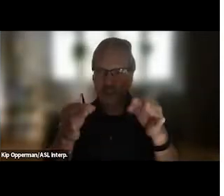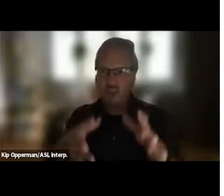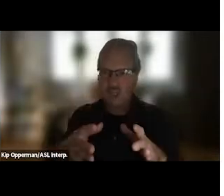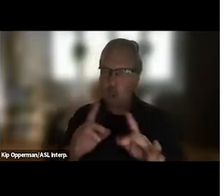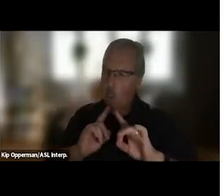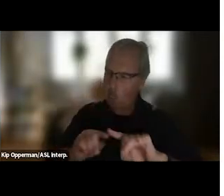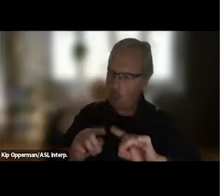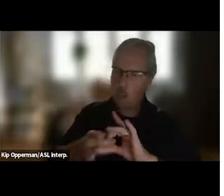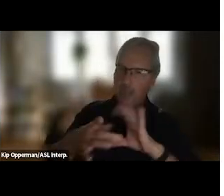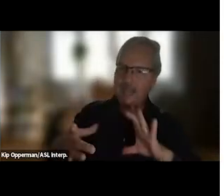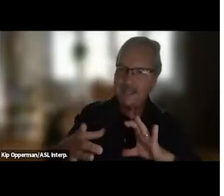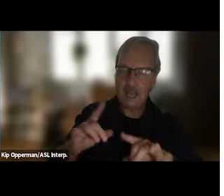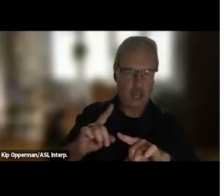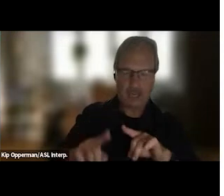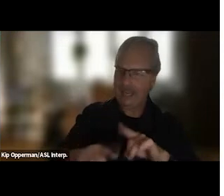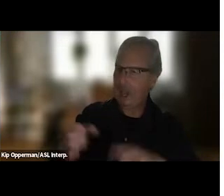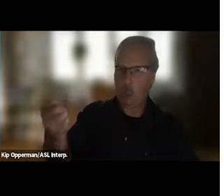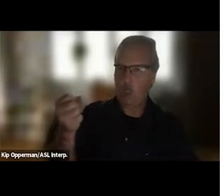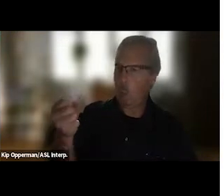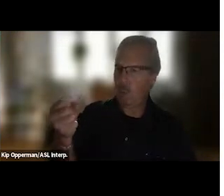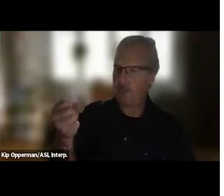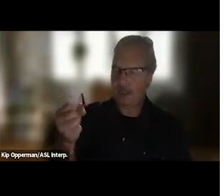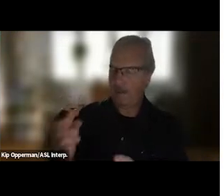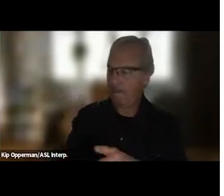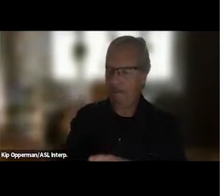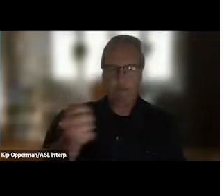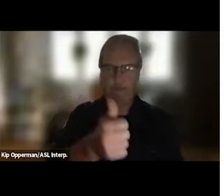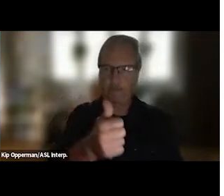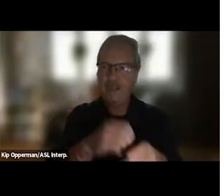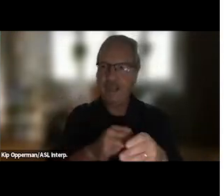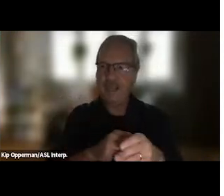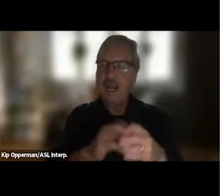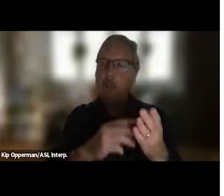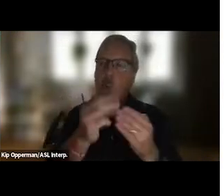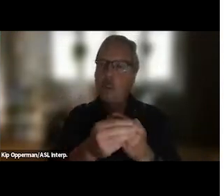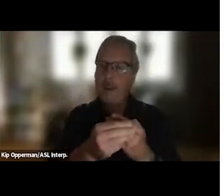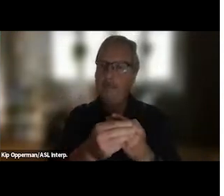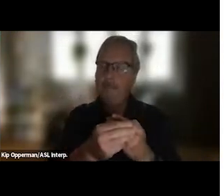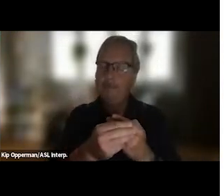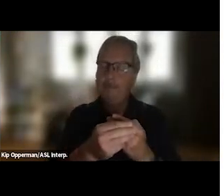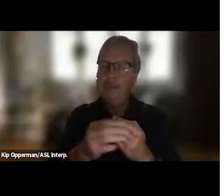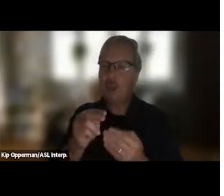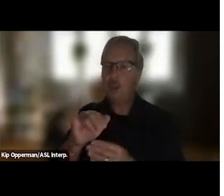there's no way to hold them and get them into some program if it's possible. New Jersey, like I'm sure other states,